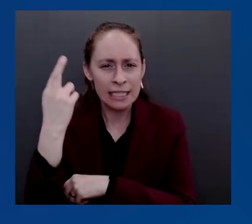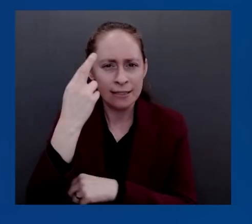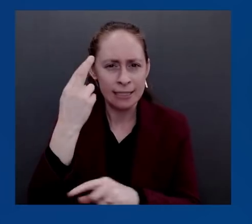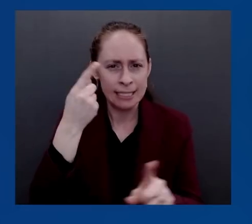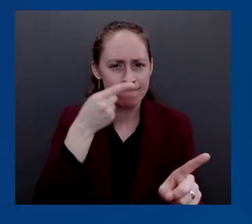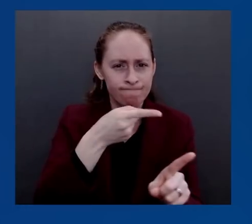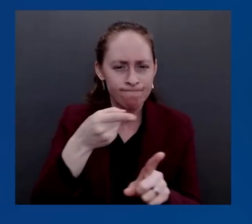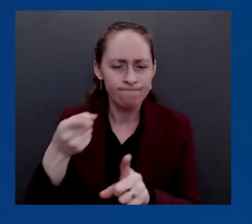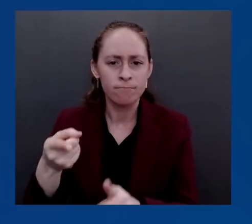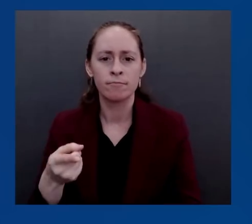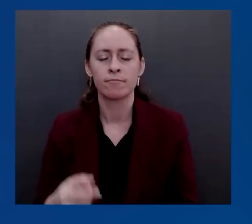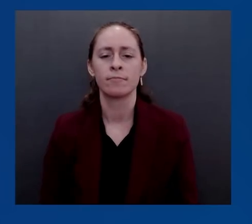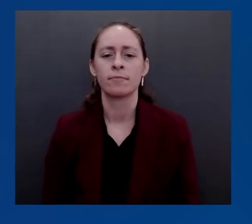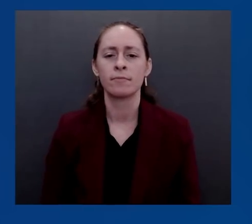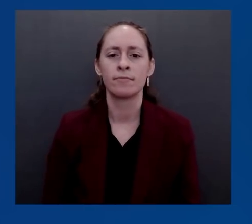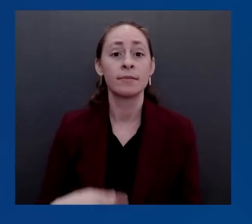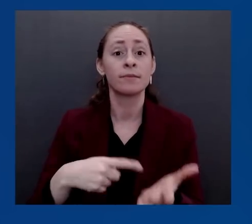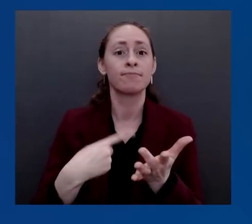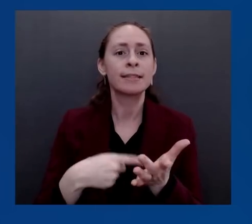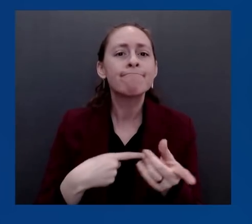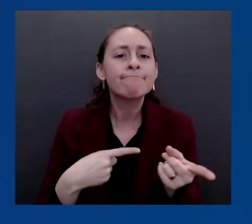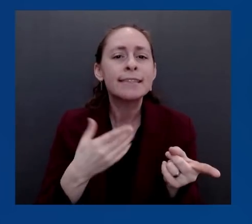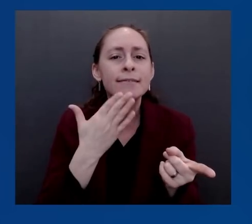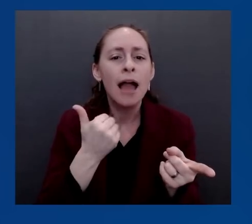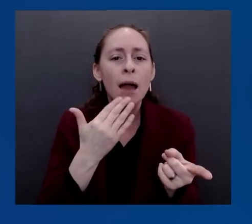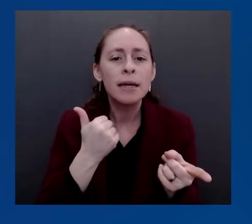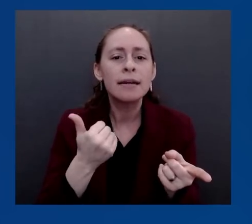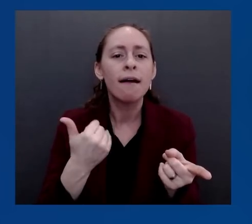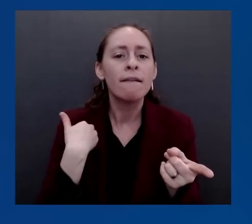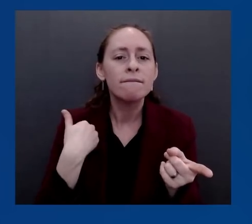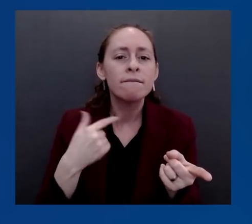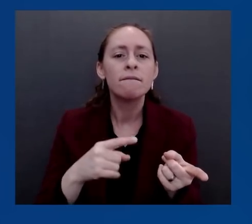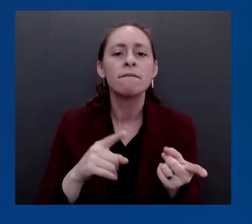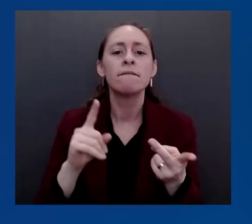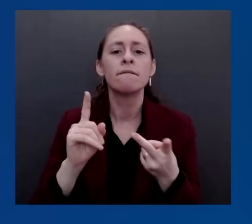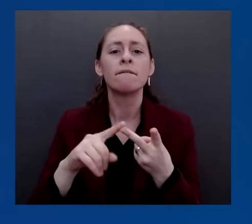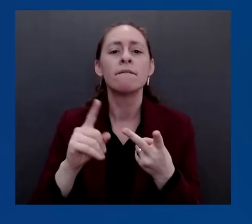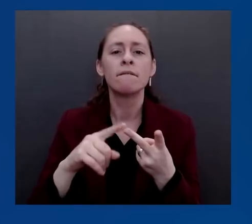to reactivation of CMV -- of EBV, excuse me,